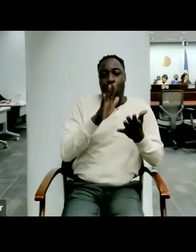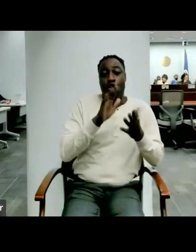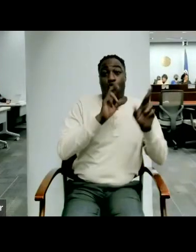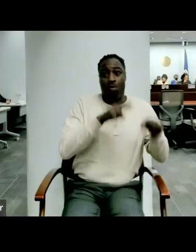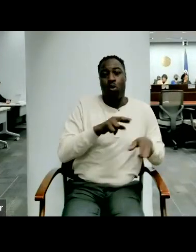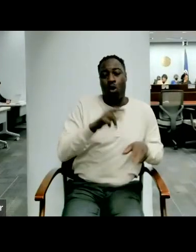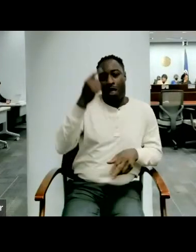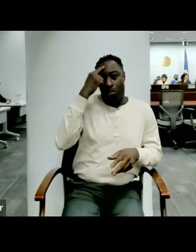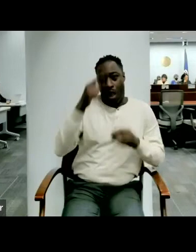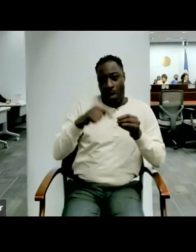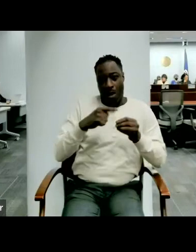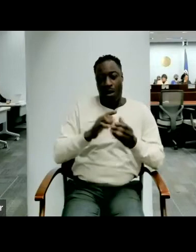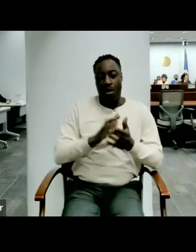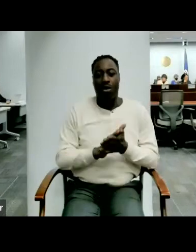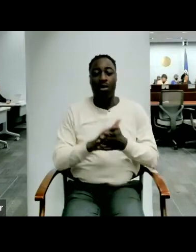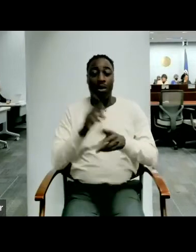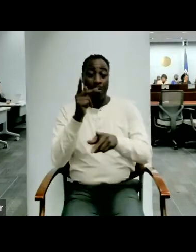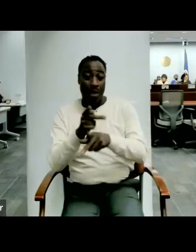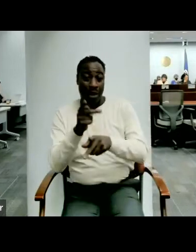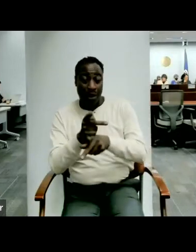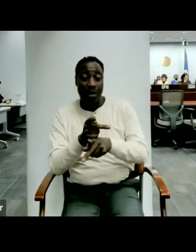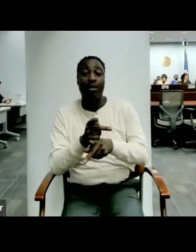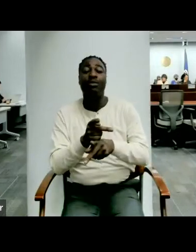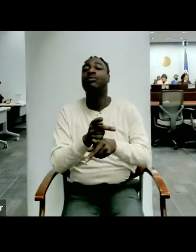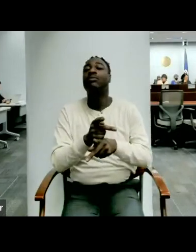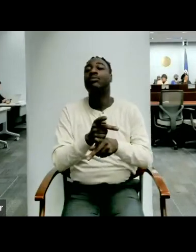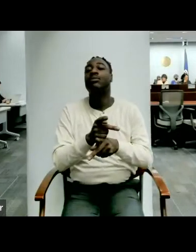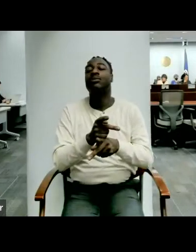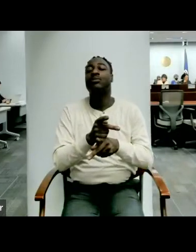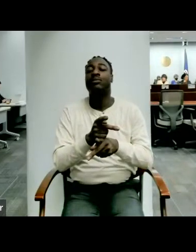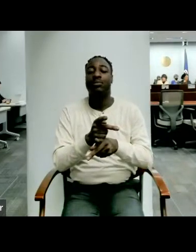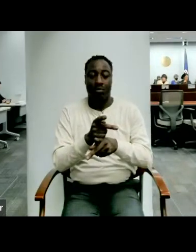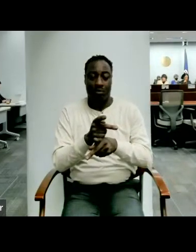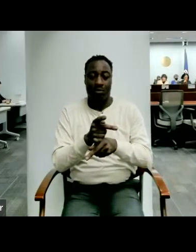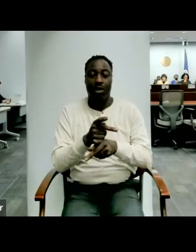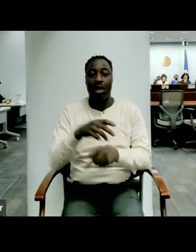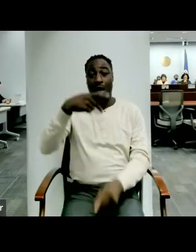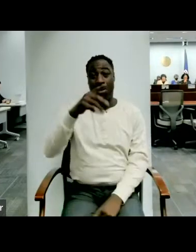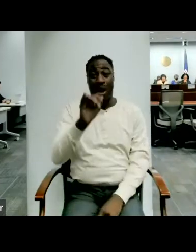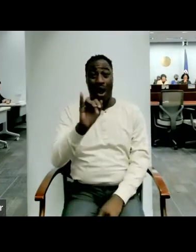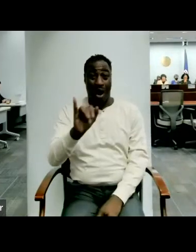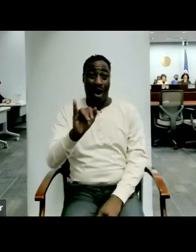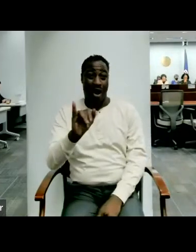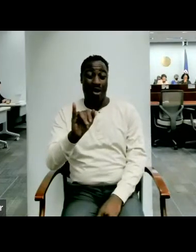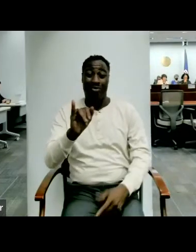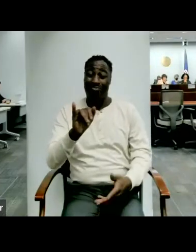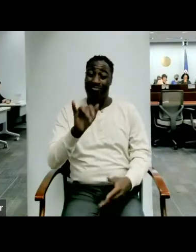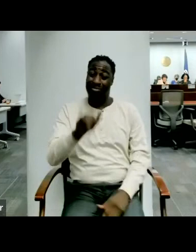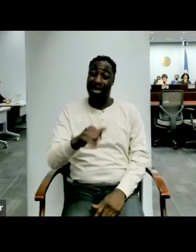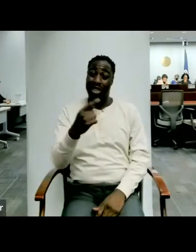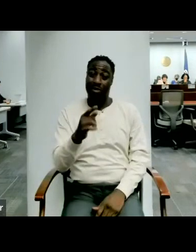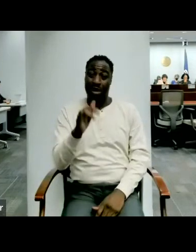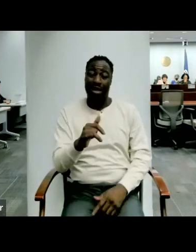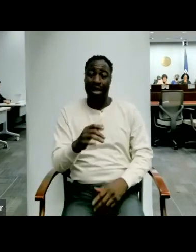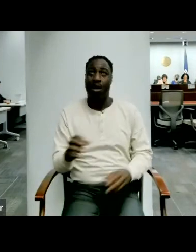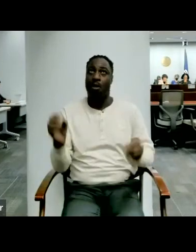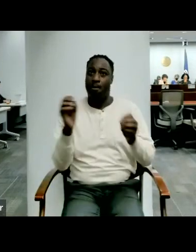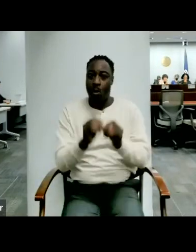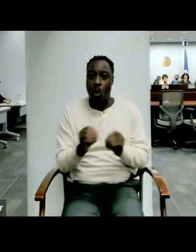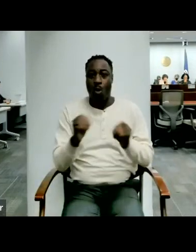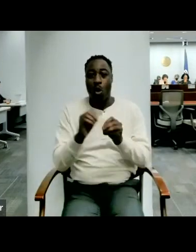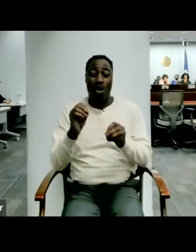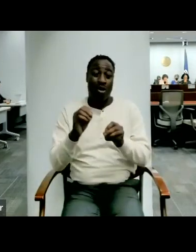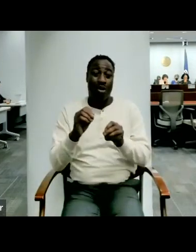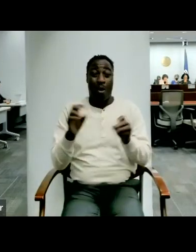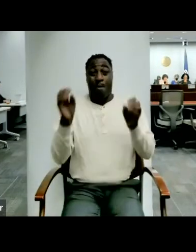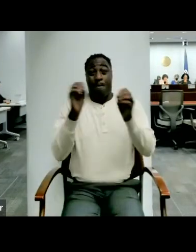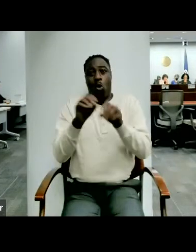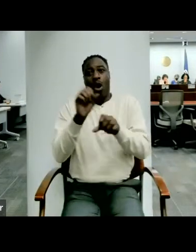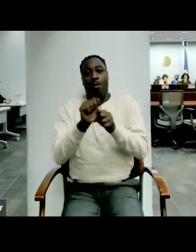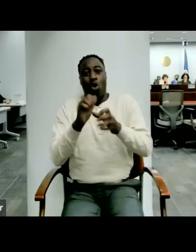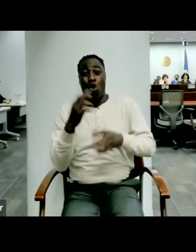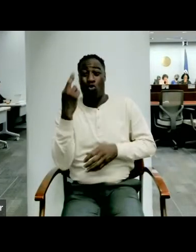maintaining the, the um PII is something that increasingly most employers are realizing less